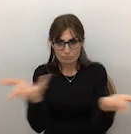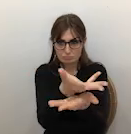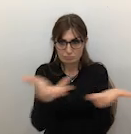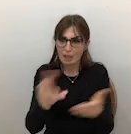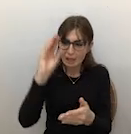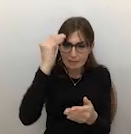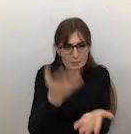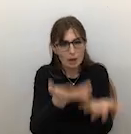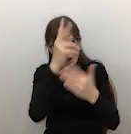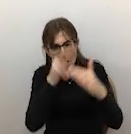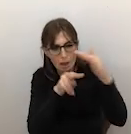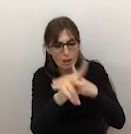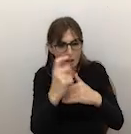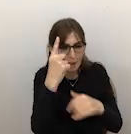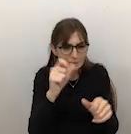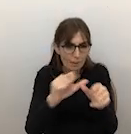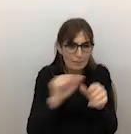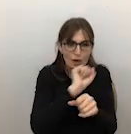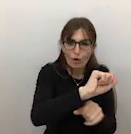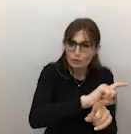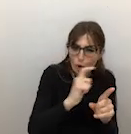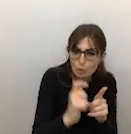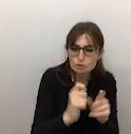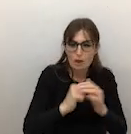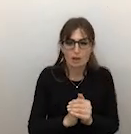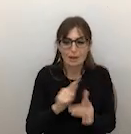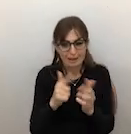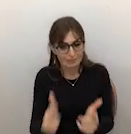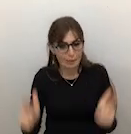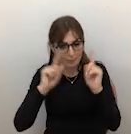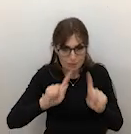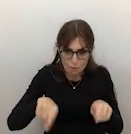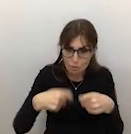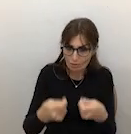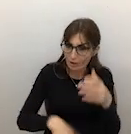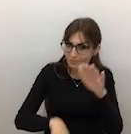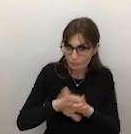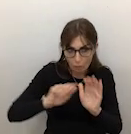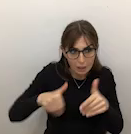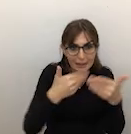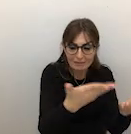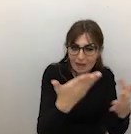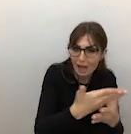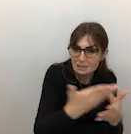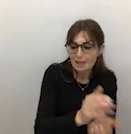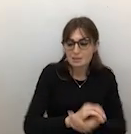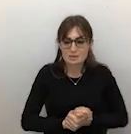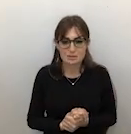the committee can gain insight about the organization's culture, whether management provided full cooperation and access,